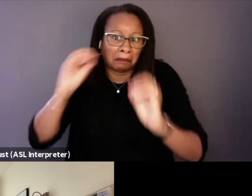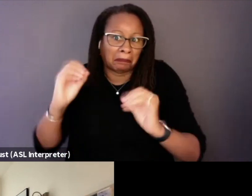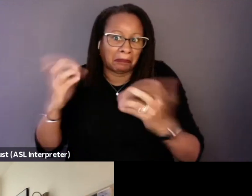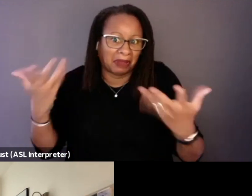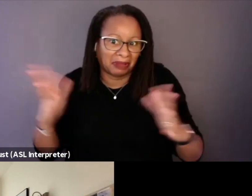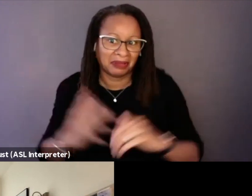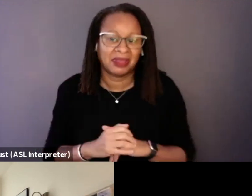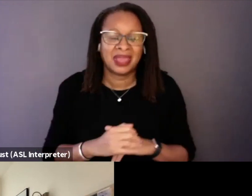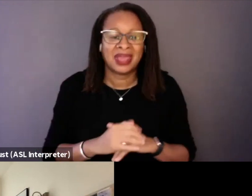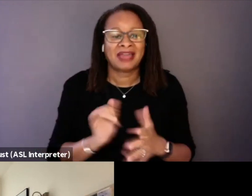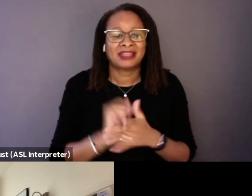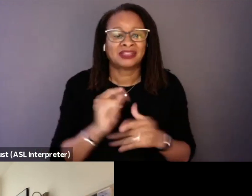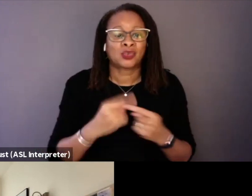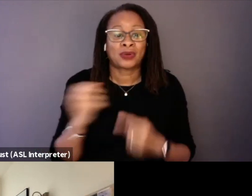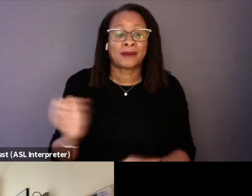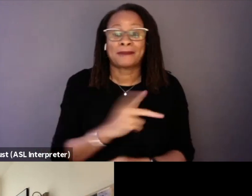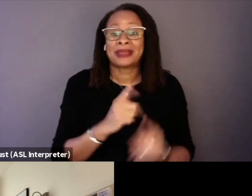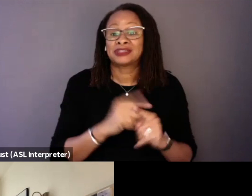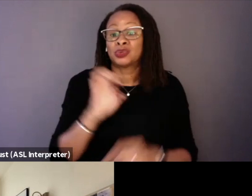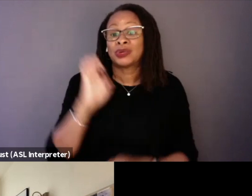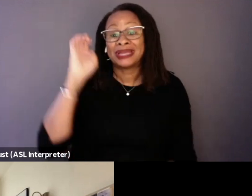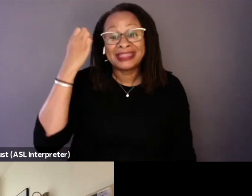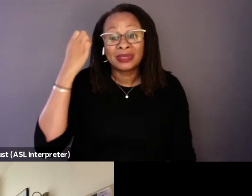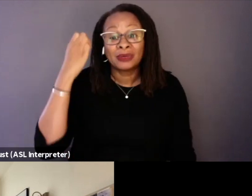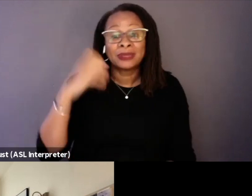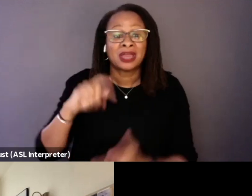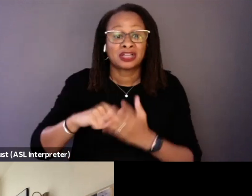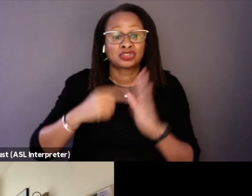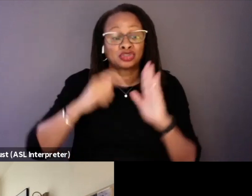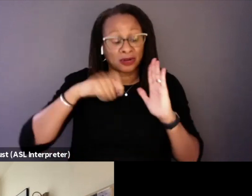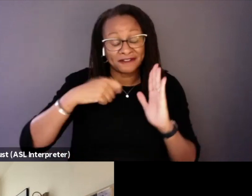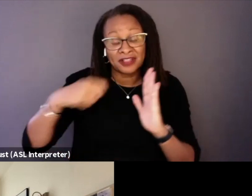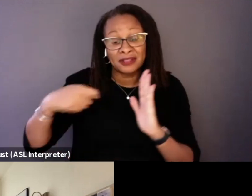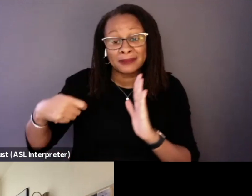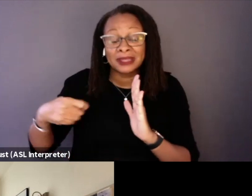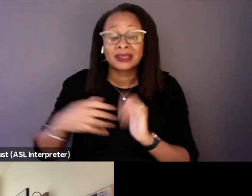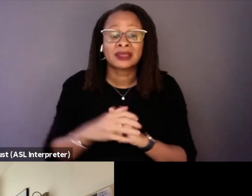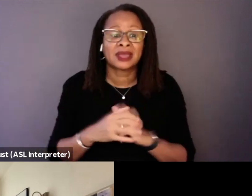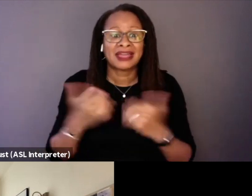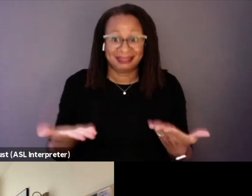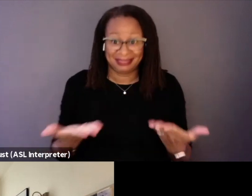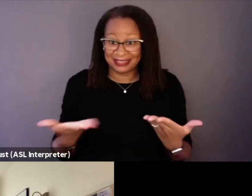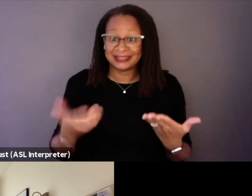And that's when I went back to Ethiopia and I started filming this film, The Faya Dayi,